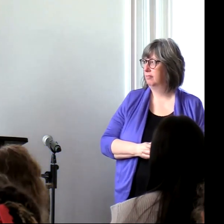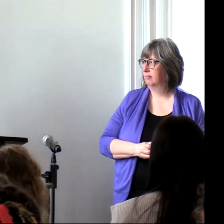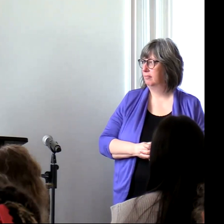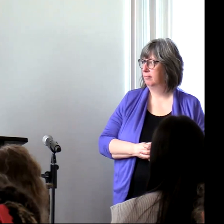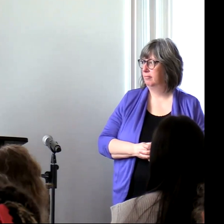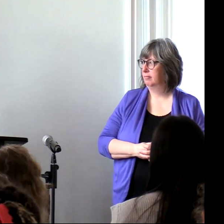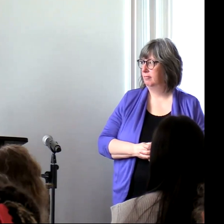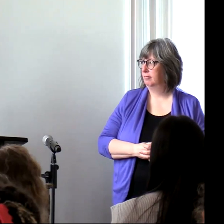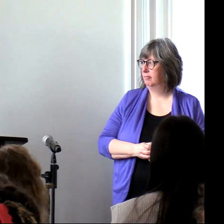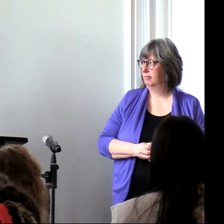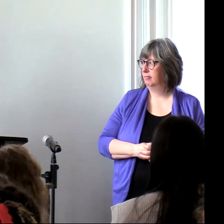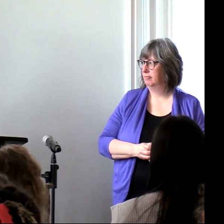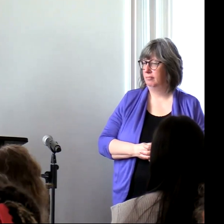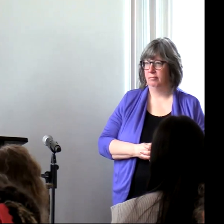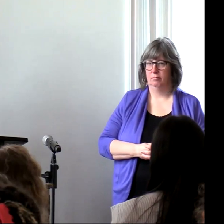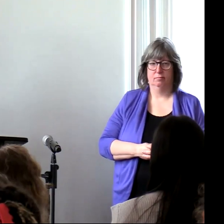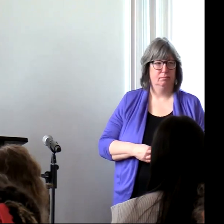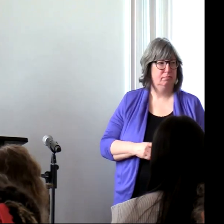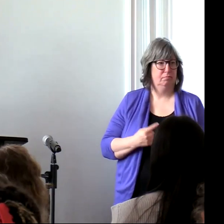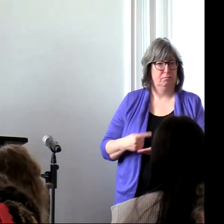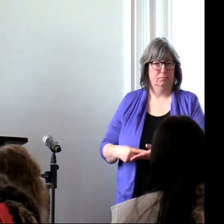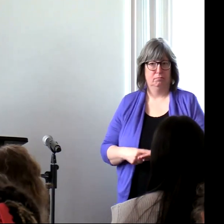Okay. I don't really have the names of the recipients.